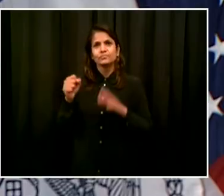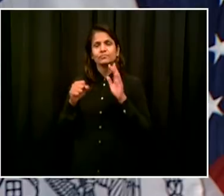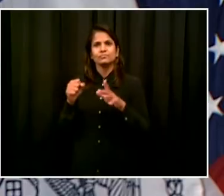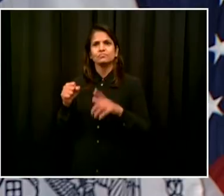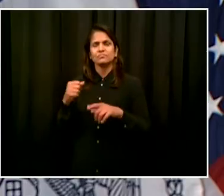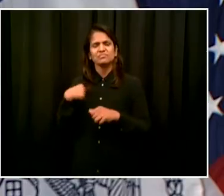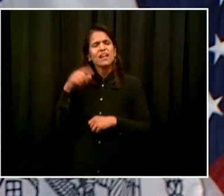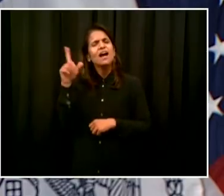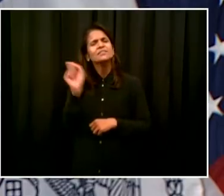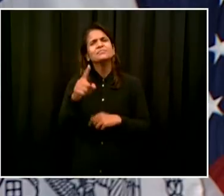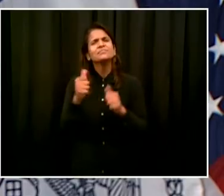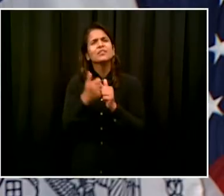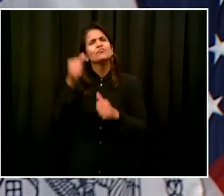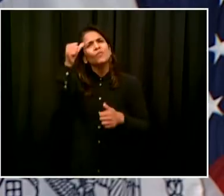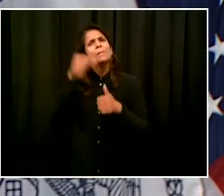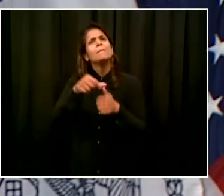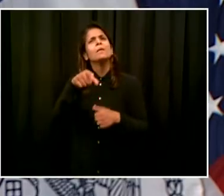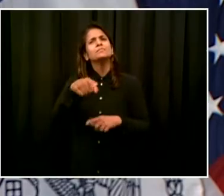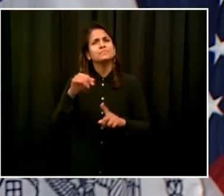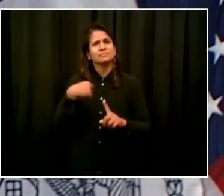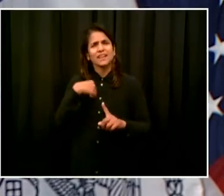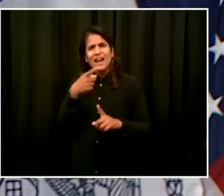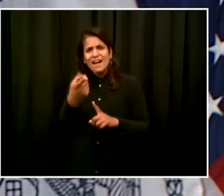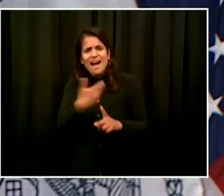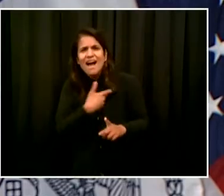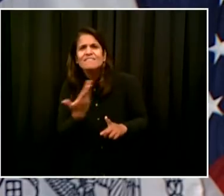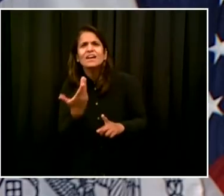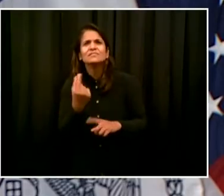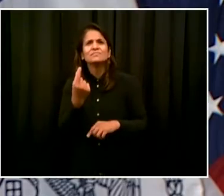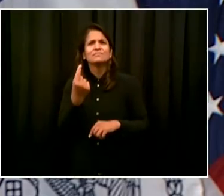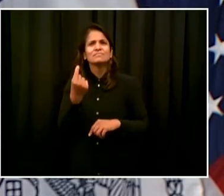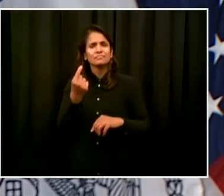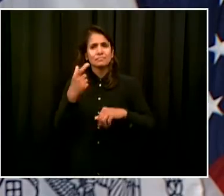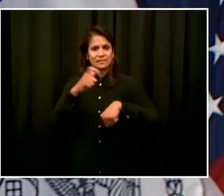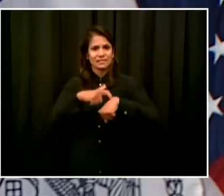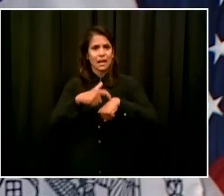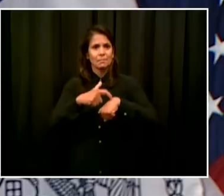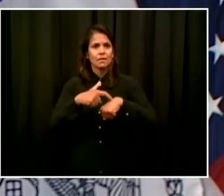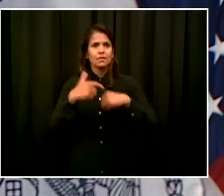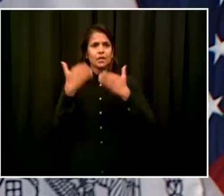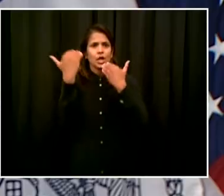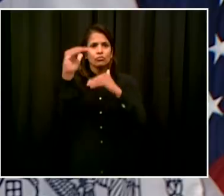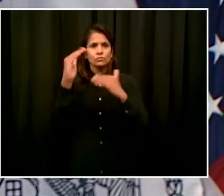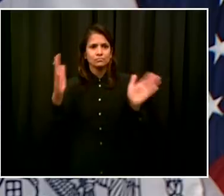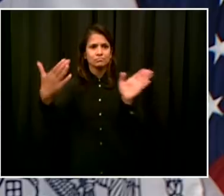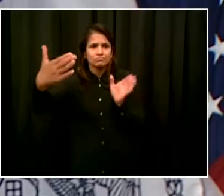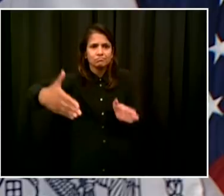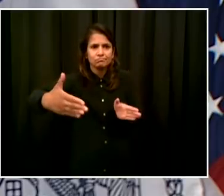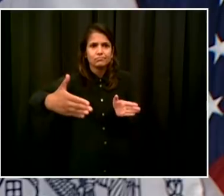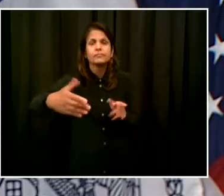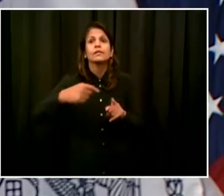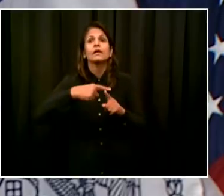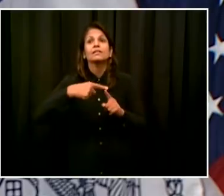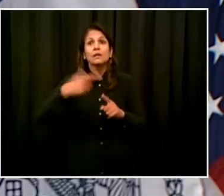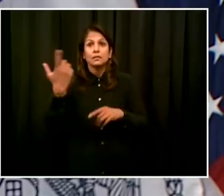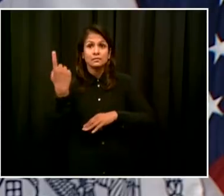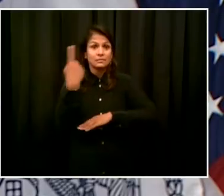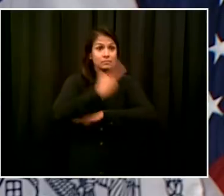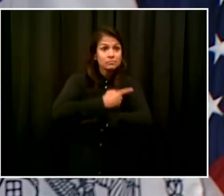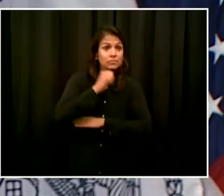RADIO. HI, MR. MAYOR. HI, RICH, HOW ARE YOU DOING? I ATTEMEPTD TO FOLLOW UP AND SAY, WHAT IS A LITTLE TIME?